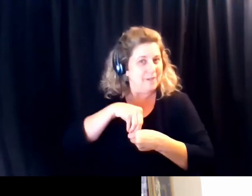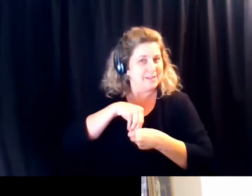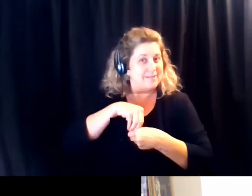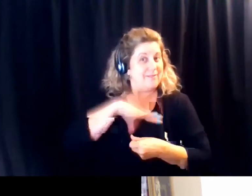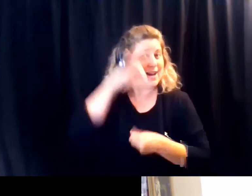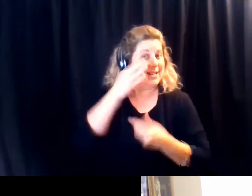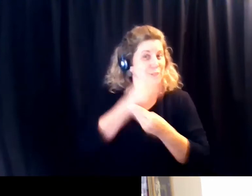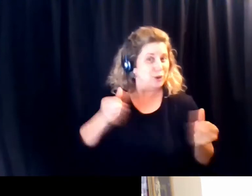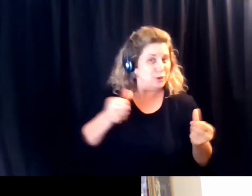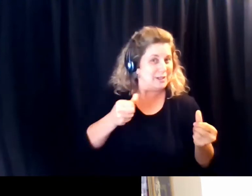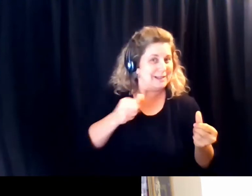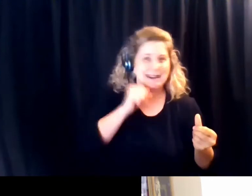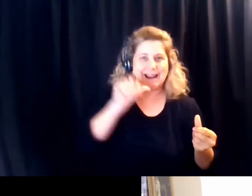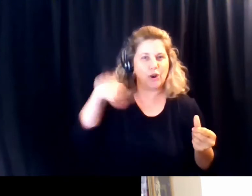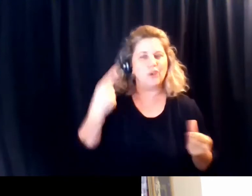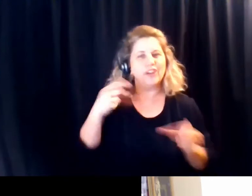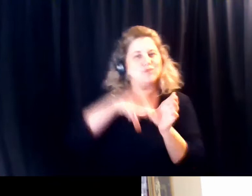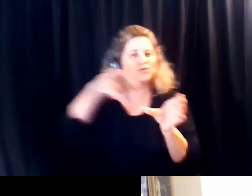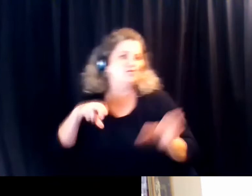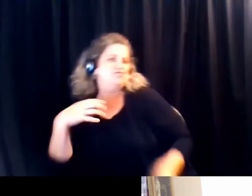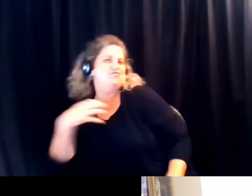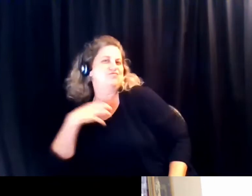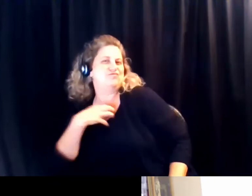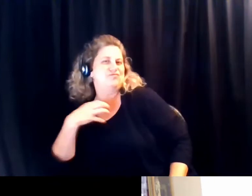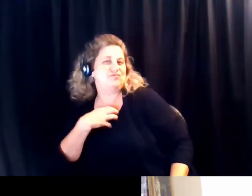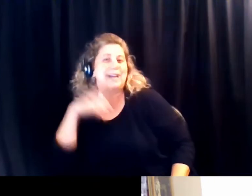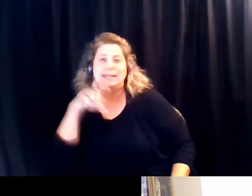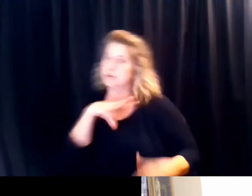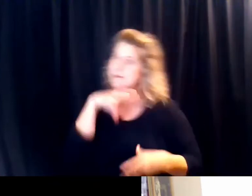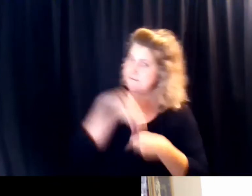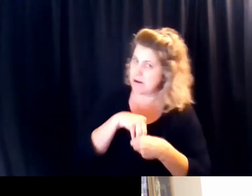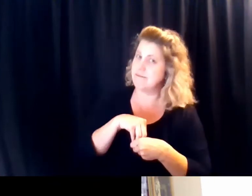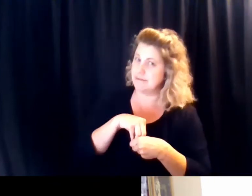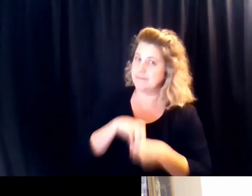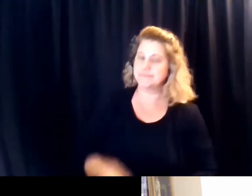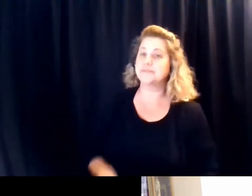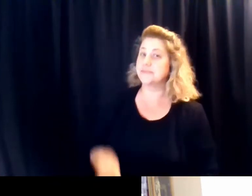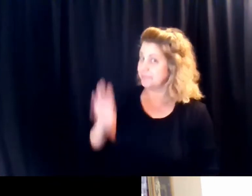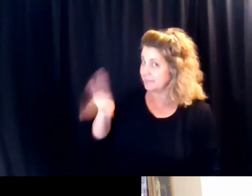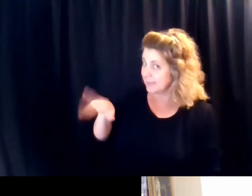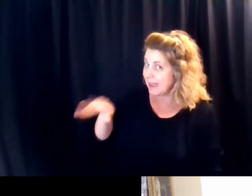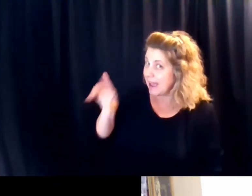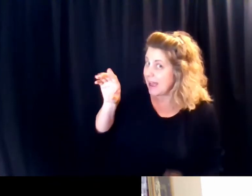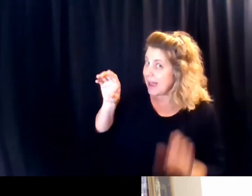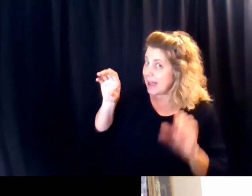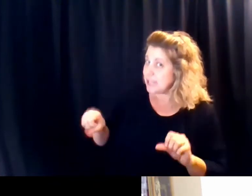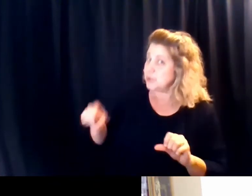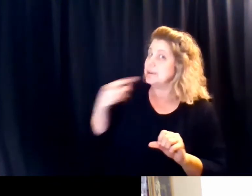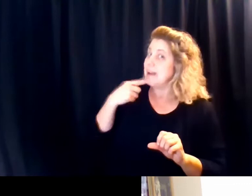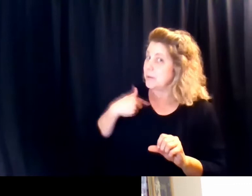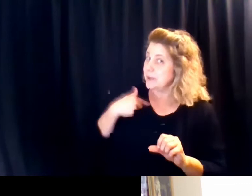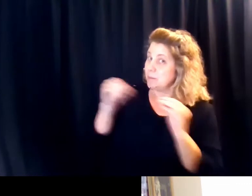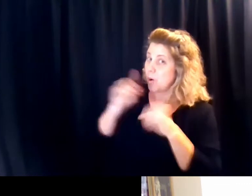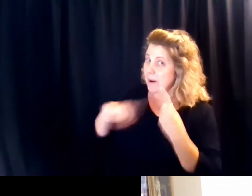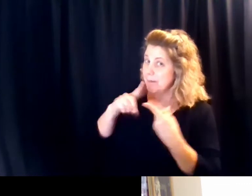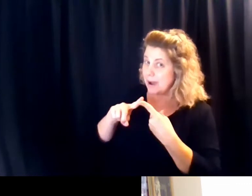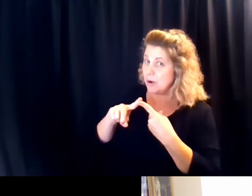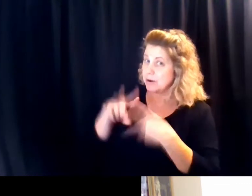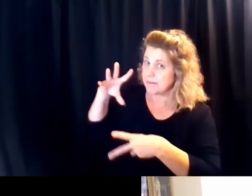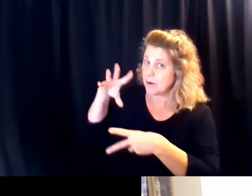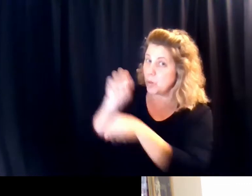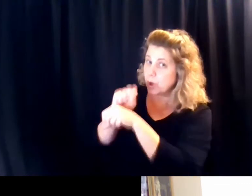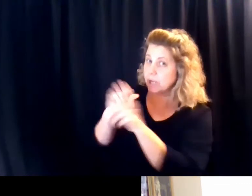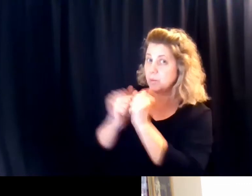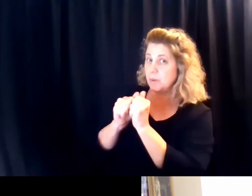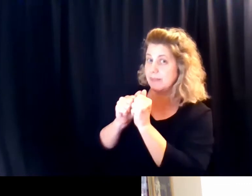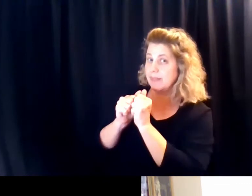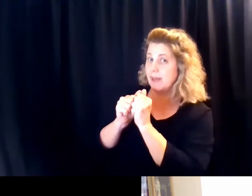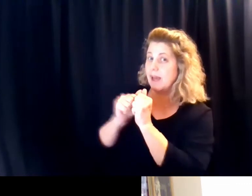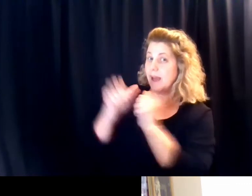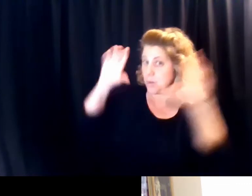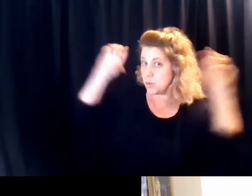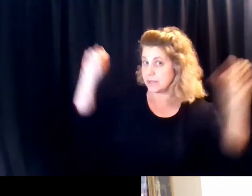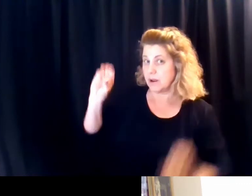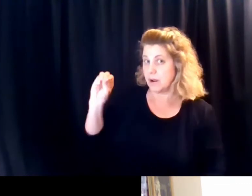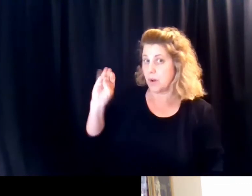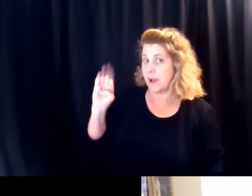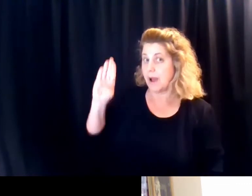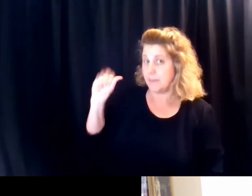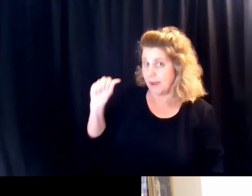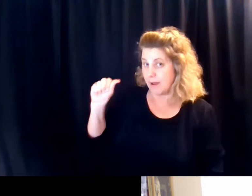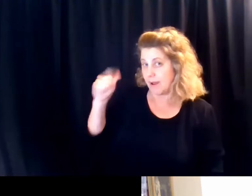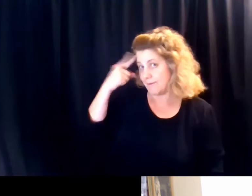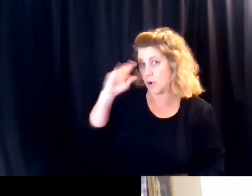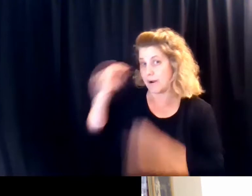Judith Heumann: I mean, those are clear cases of bias and discrimination. I don't want to see those anymore. I want to see that people of color and different religious and sexual orientation. Bad credit on and on, are treated